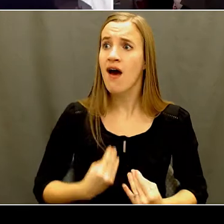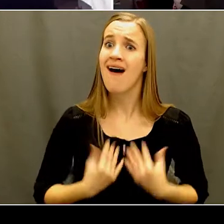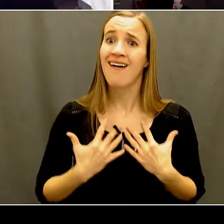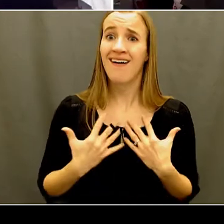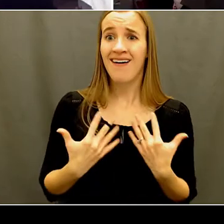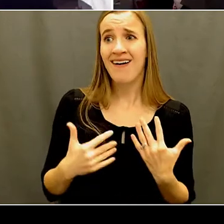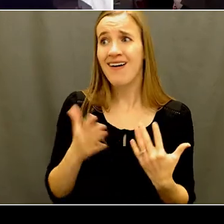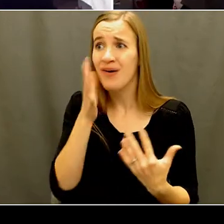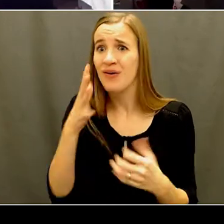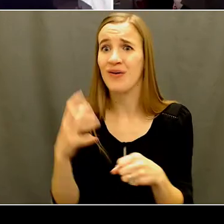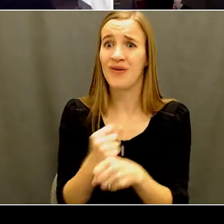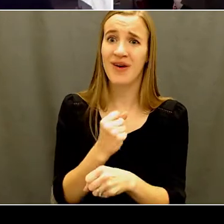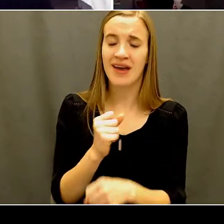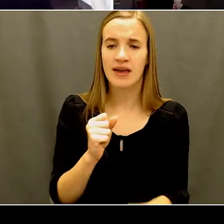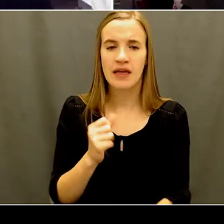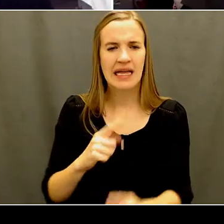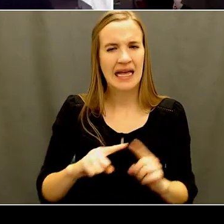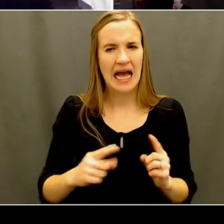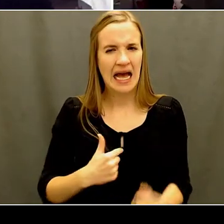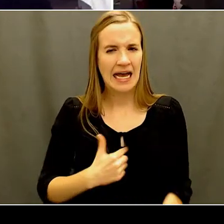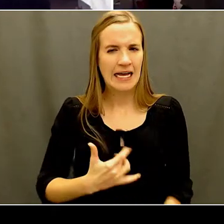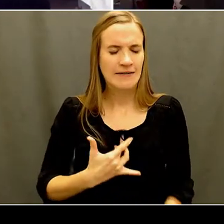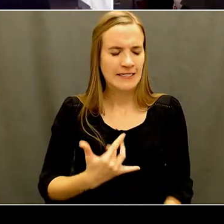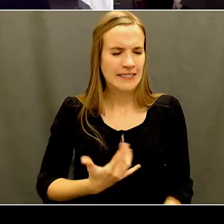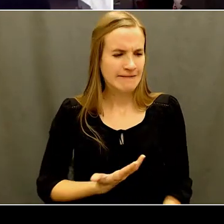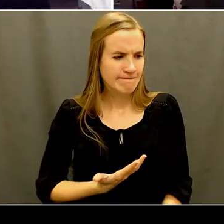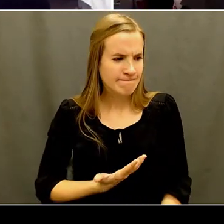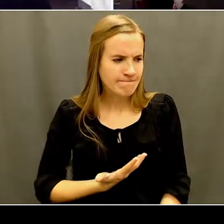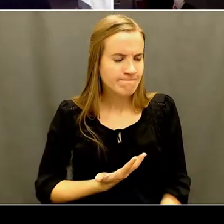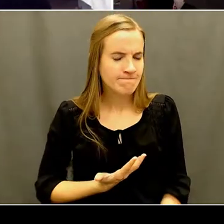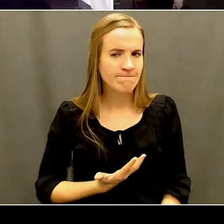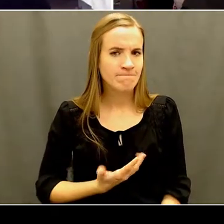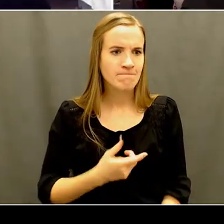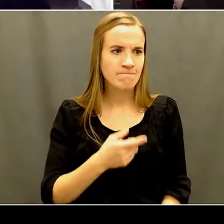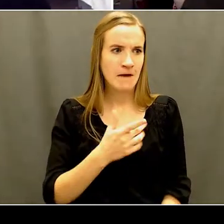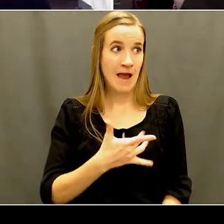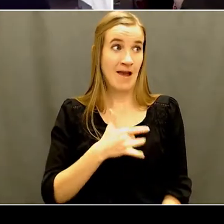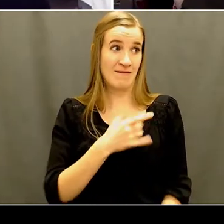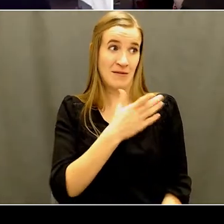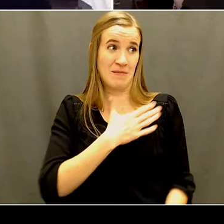but I also I was competitive, right? I wanted to do this and so I remember